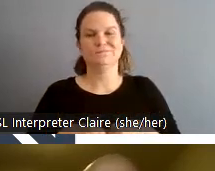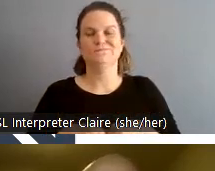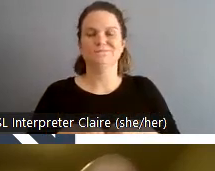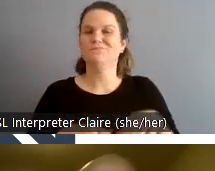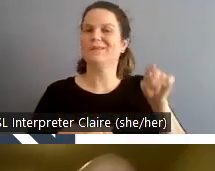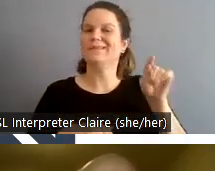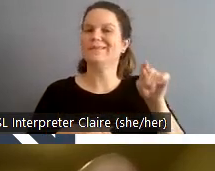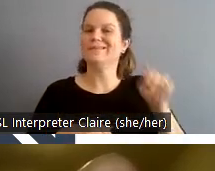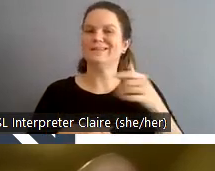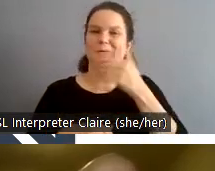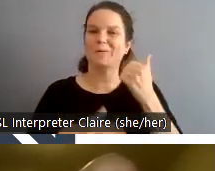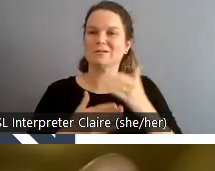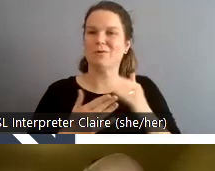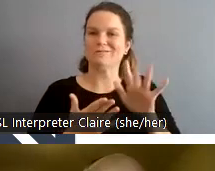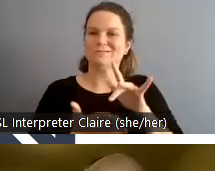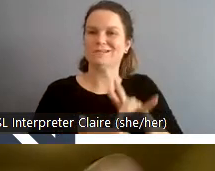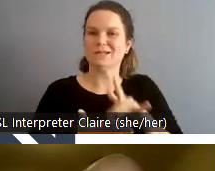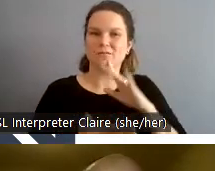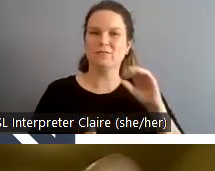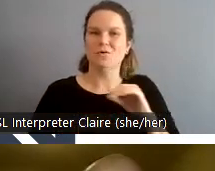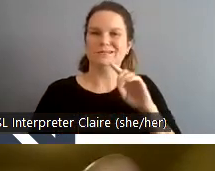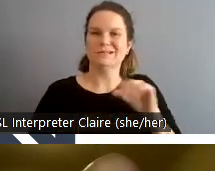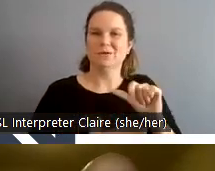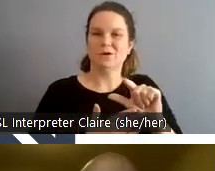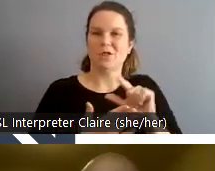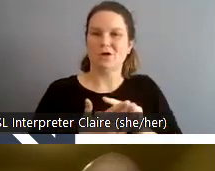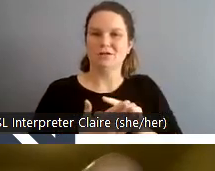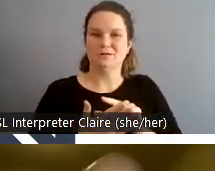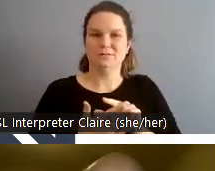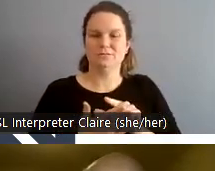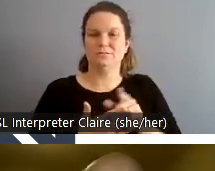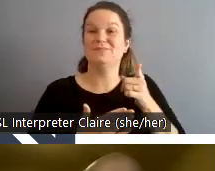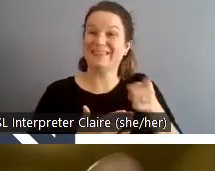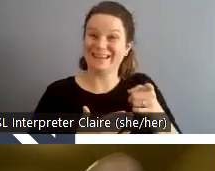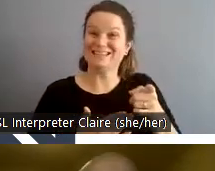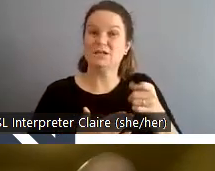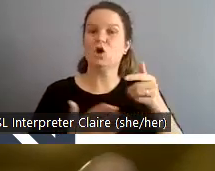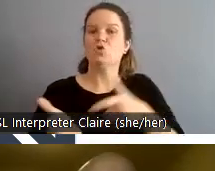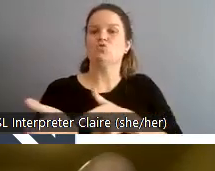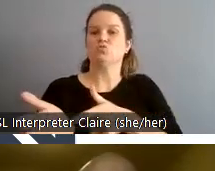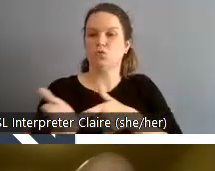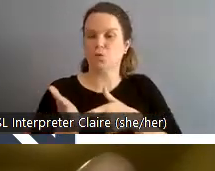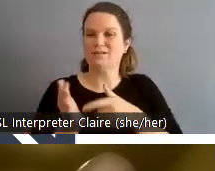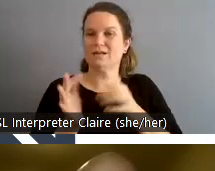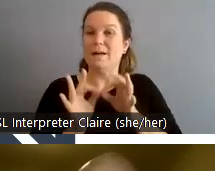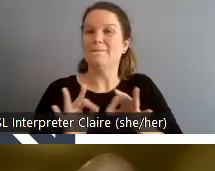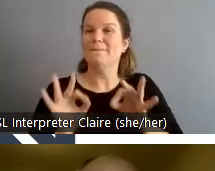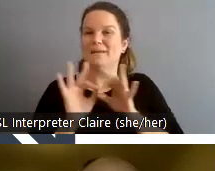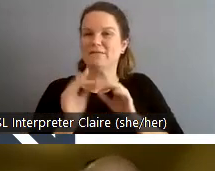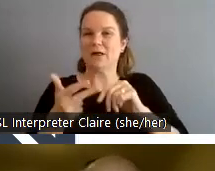or the heart of Oregon's disability law. It requires a meaningful interactive